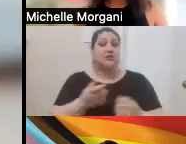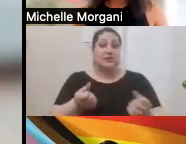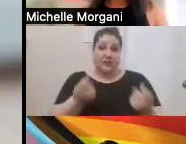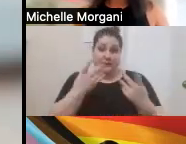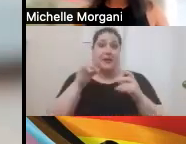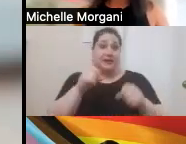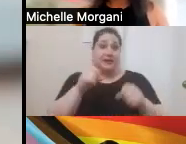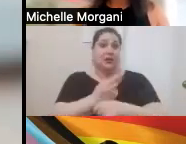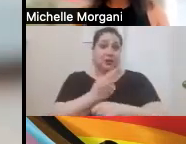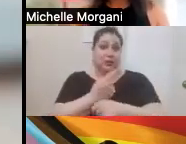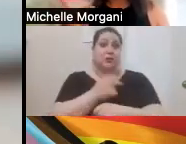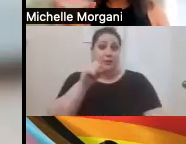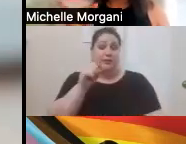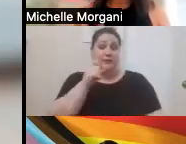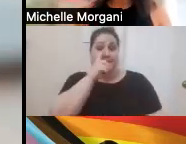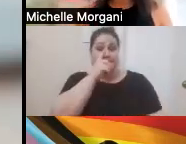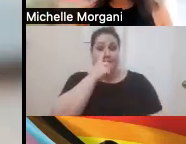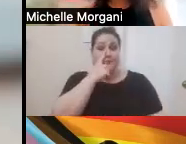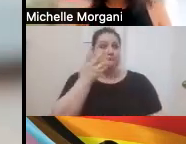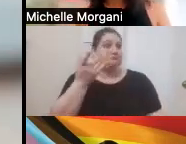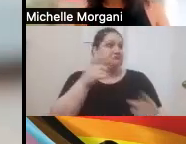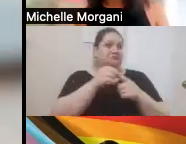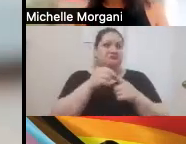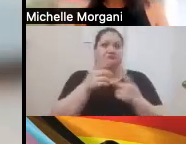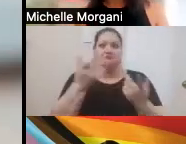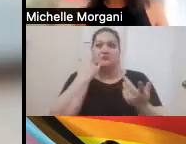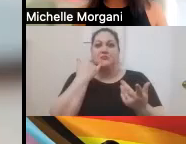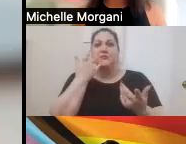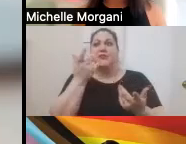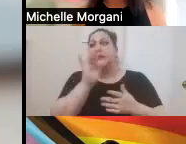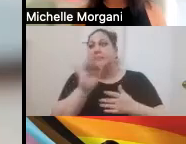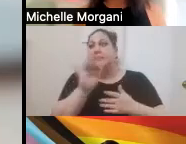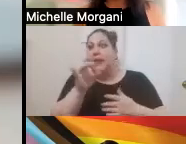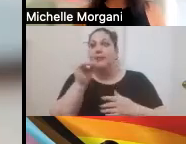especially those who may even also have some spelling or learning disabilities around that.